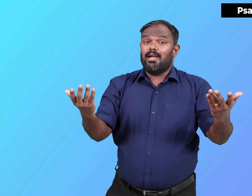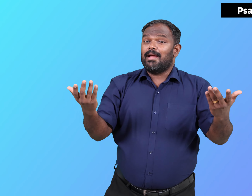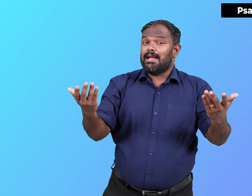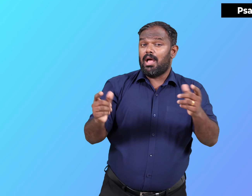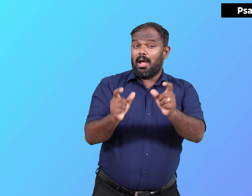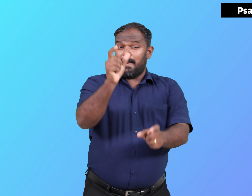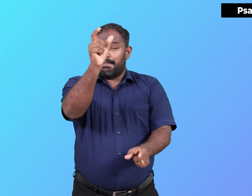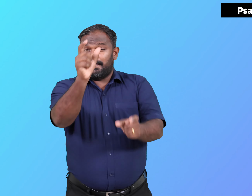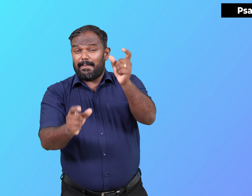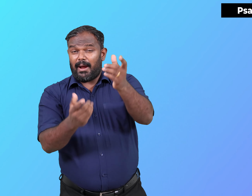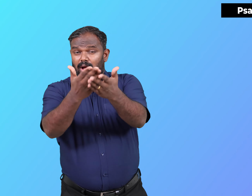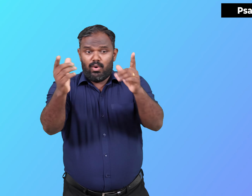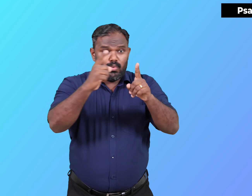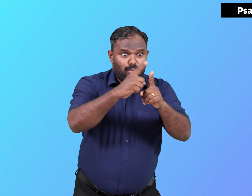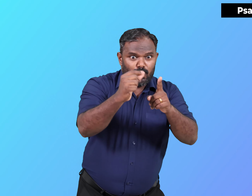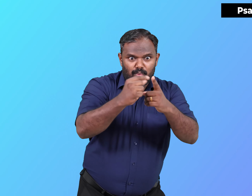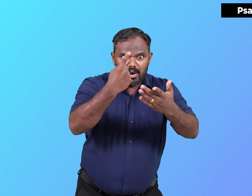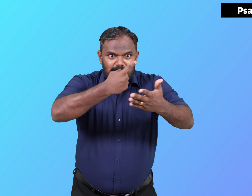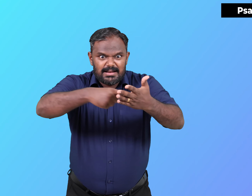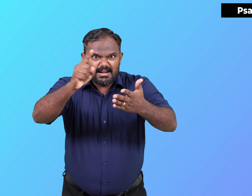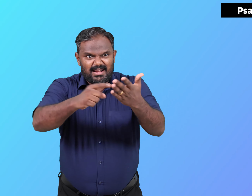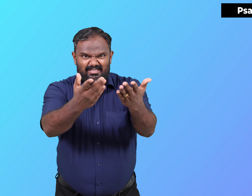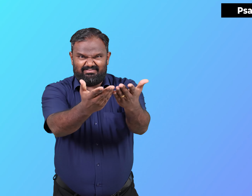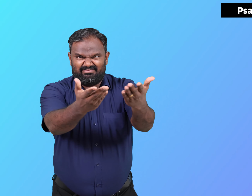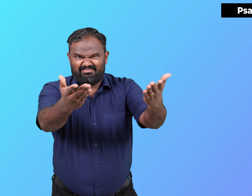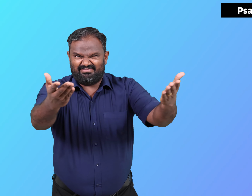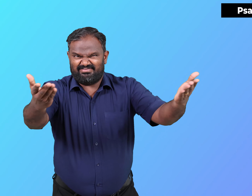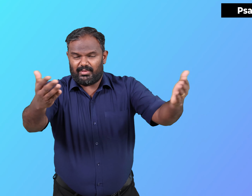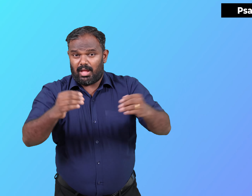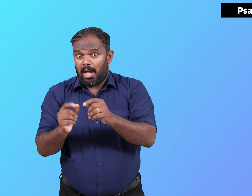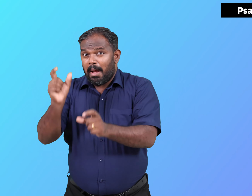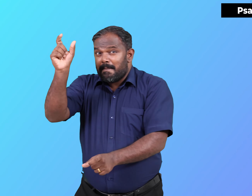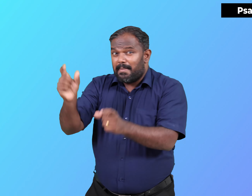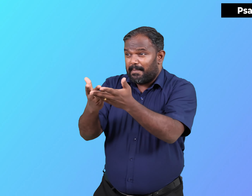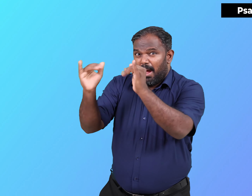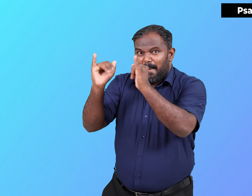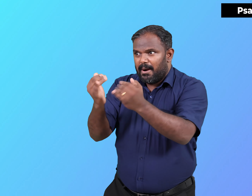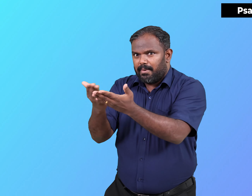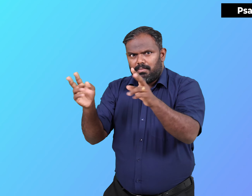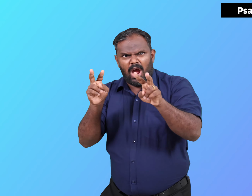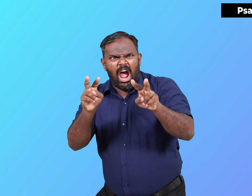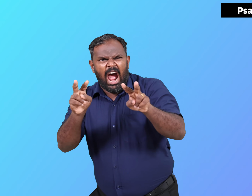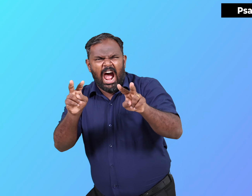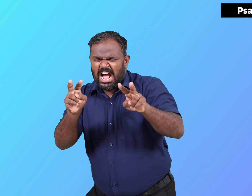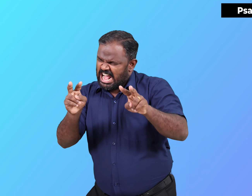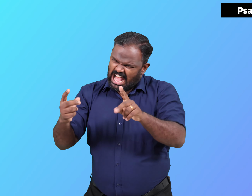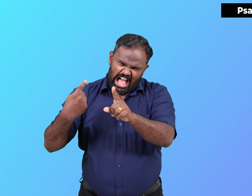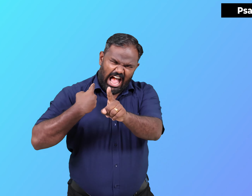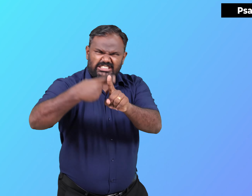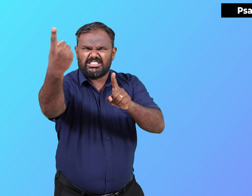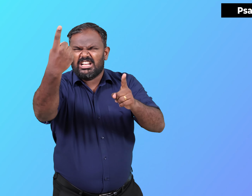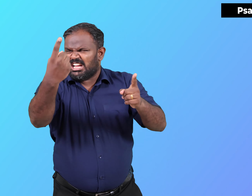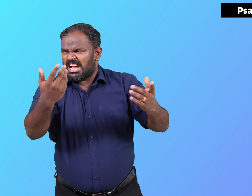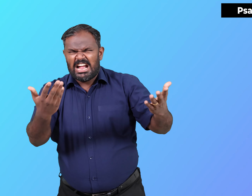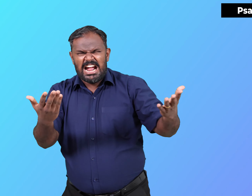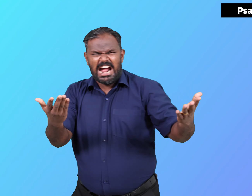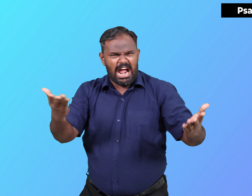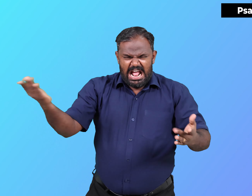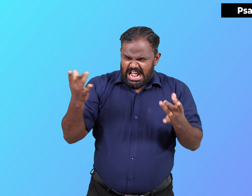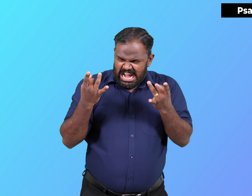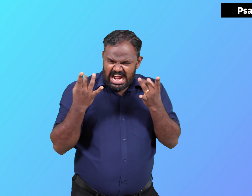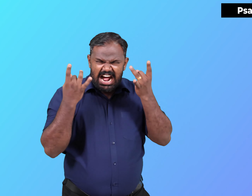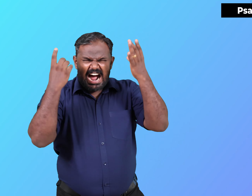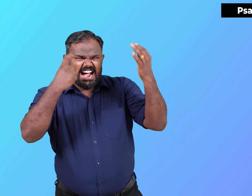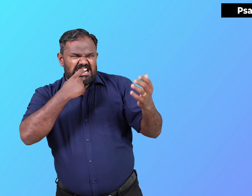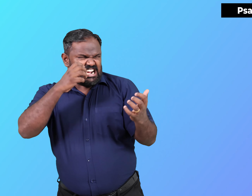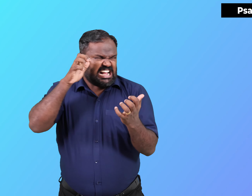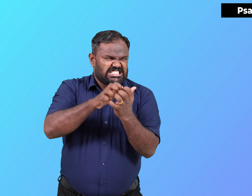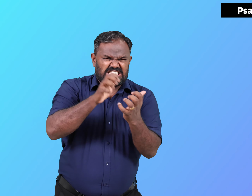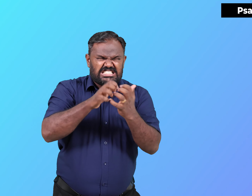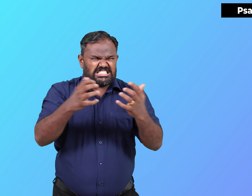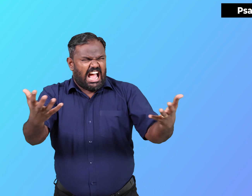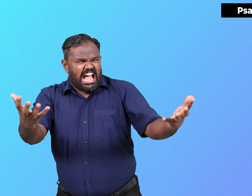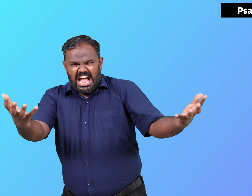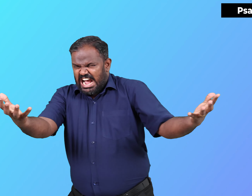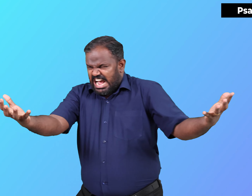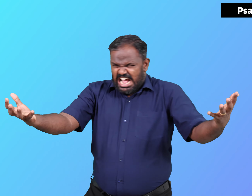The wicked plan bad things for those who are good. They show their teeth in anger at them.